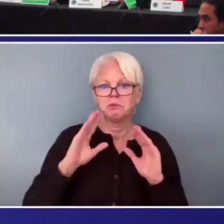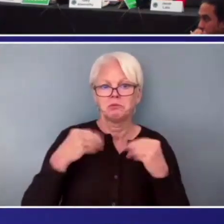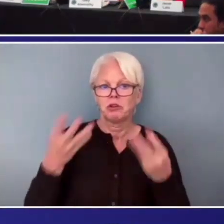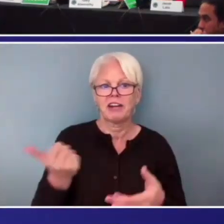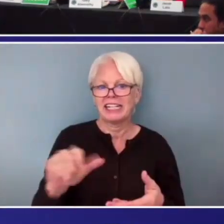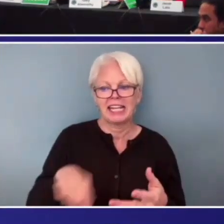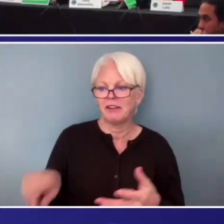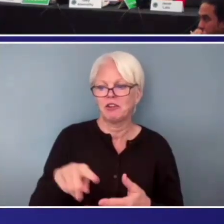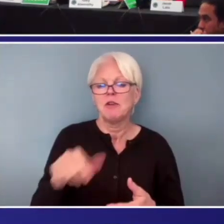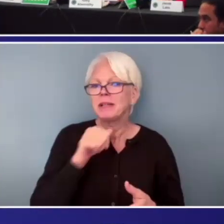They're not Title IV Loan programs.